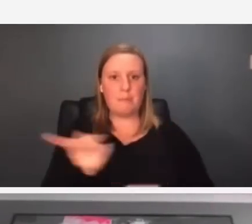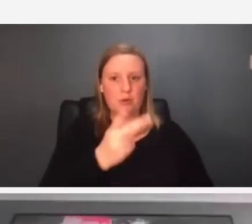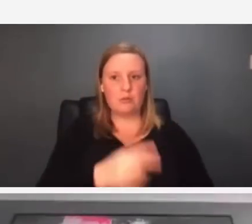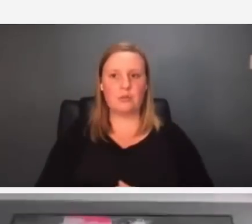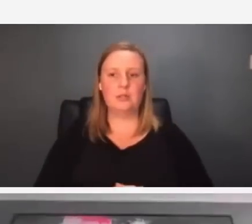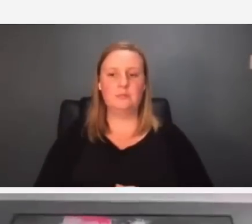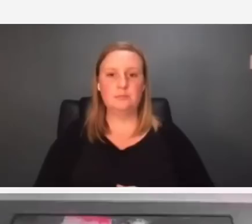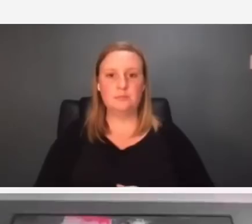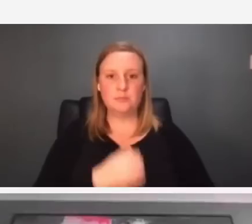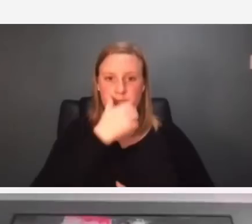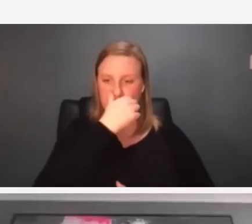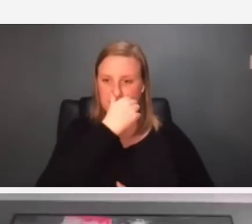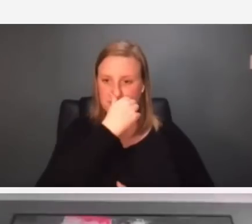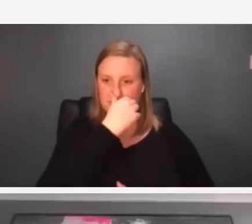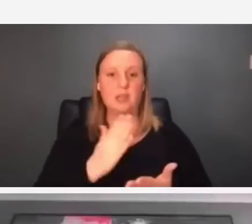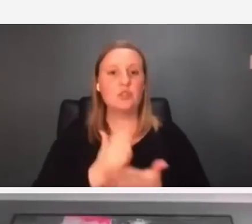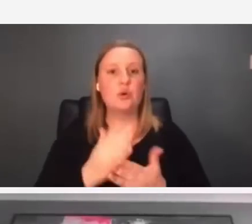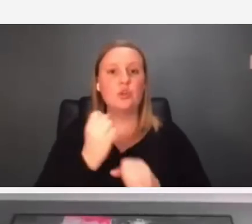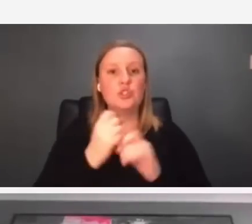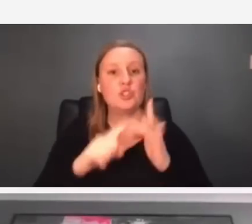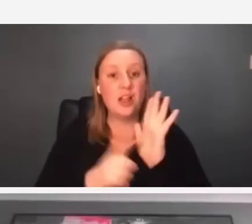because there are definite benefits for aligning